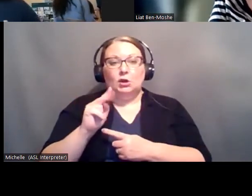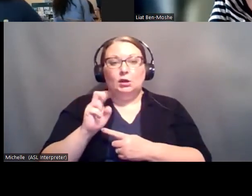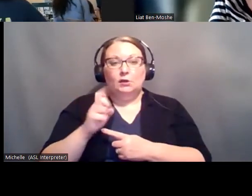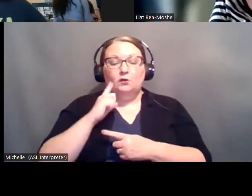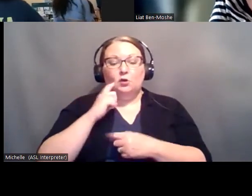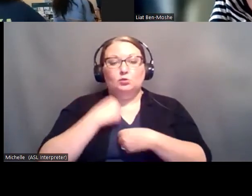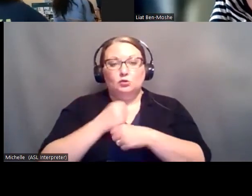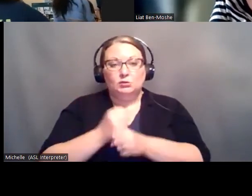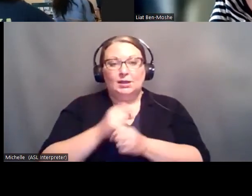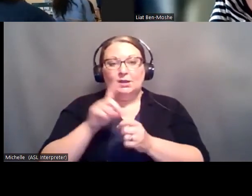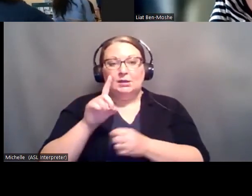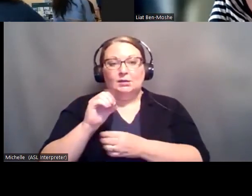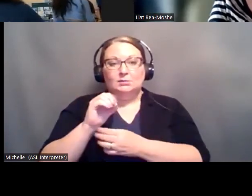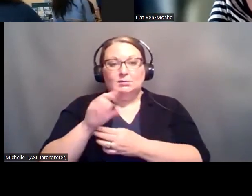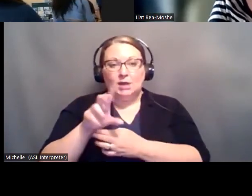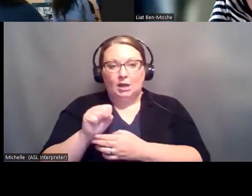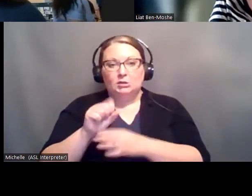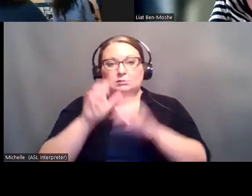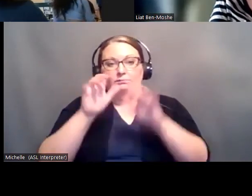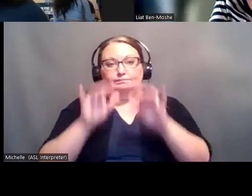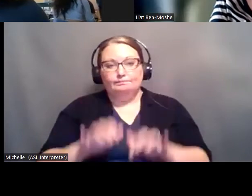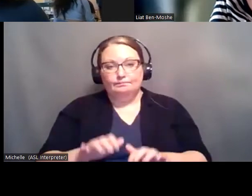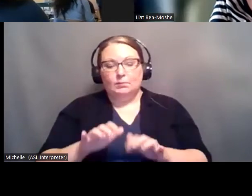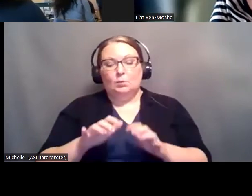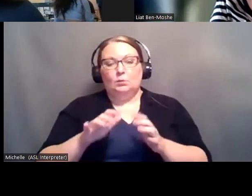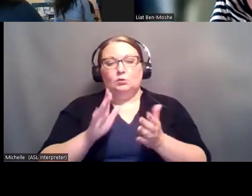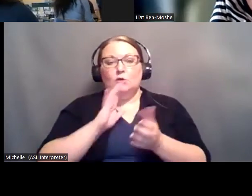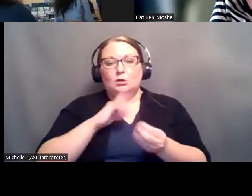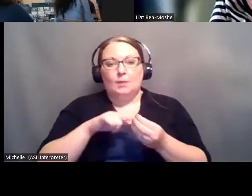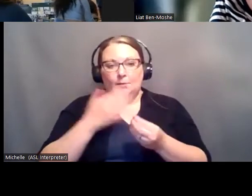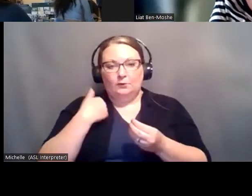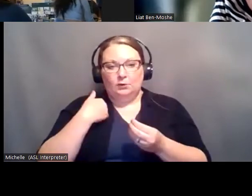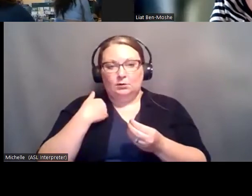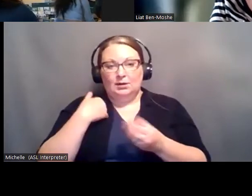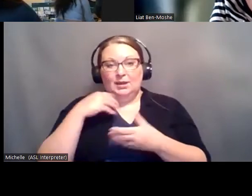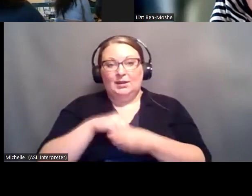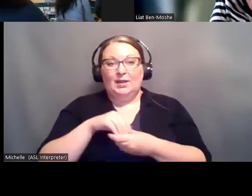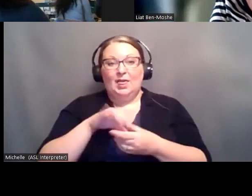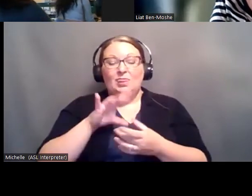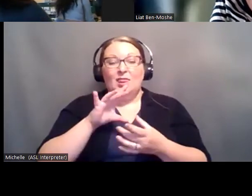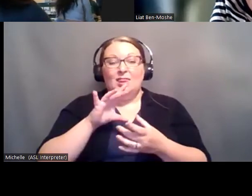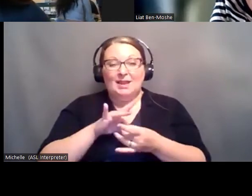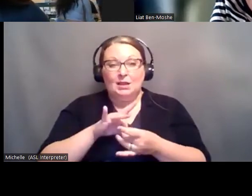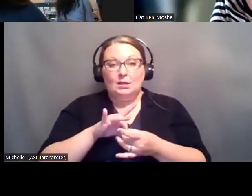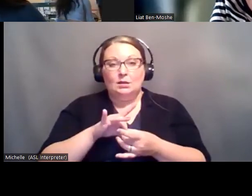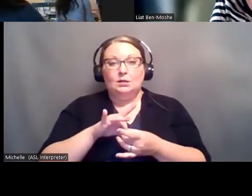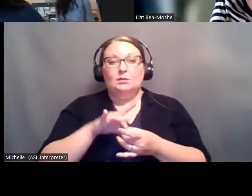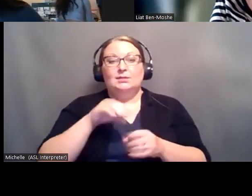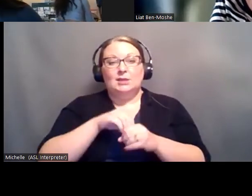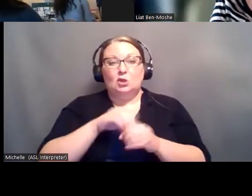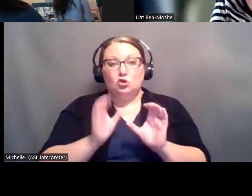that we were referencing earlier. In the link that I didn't screen share but is in the chat,